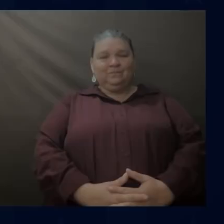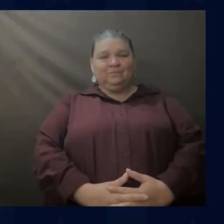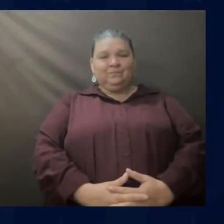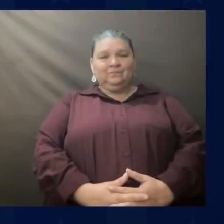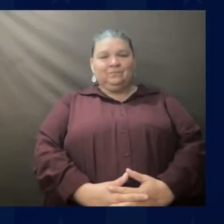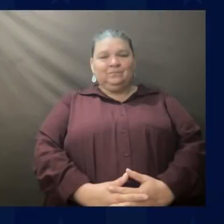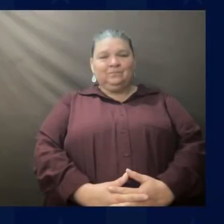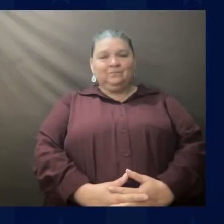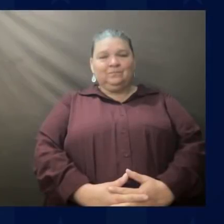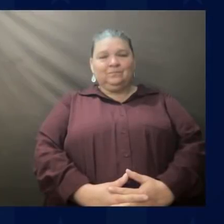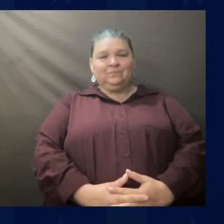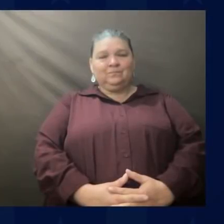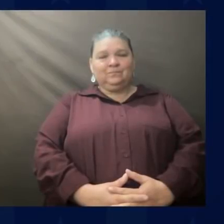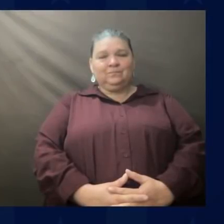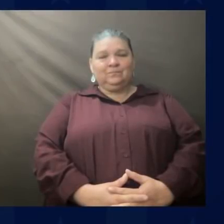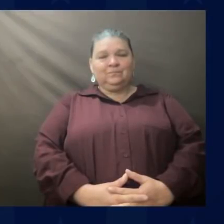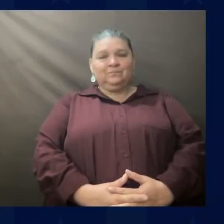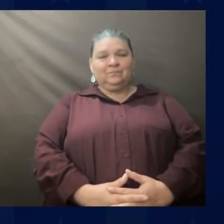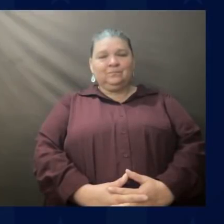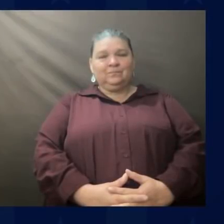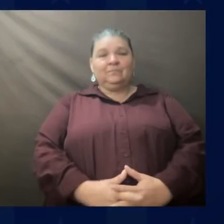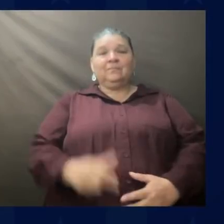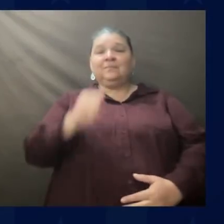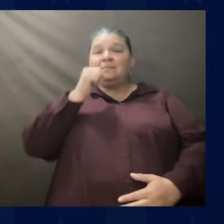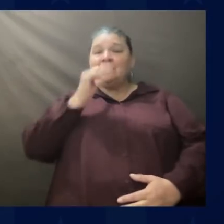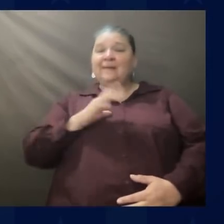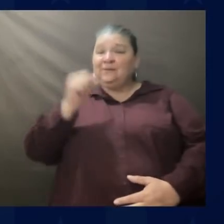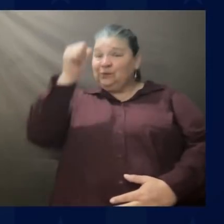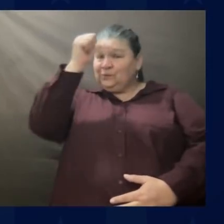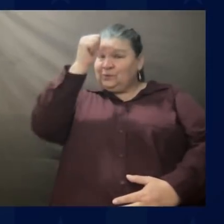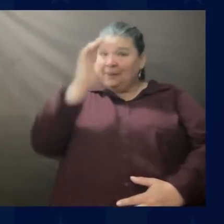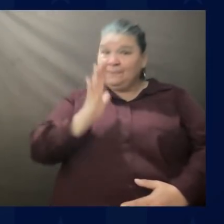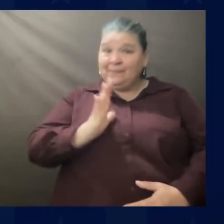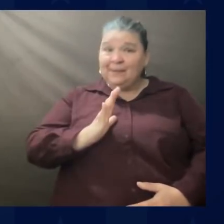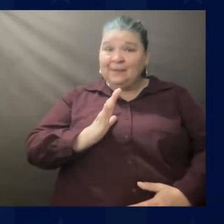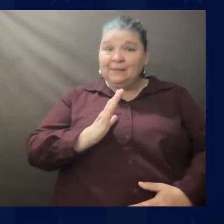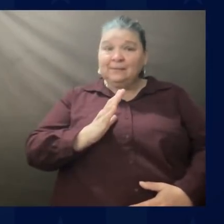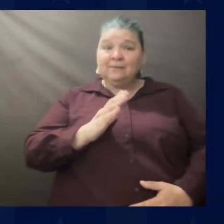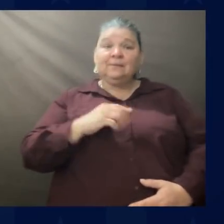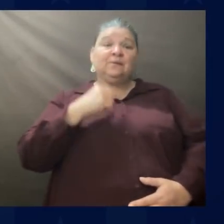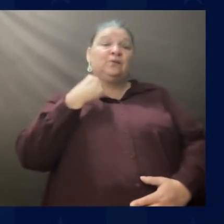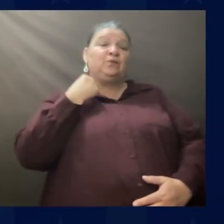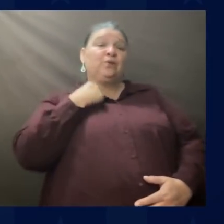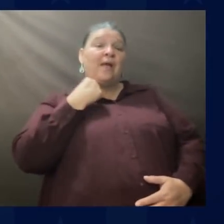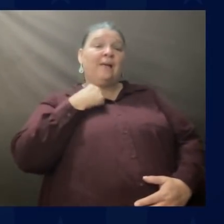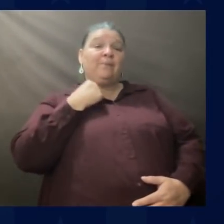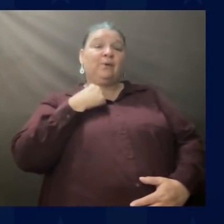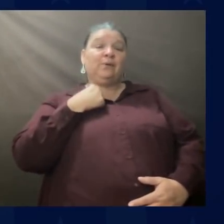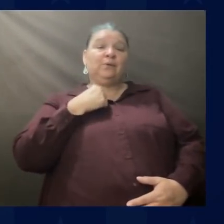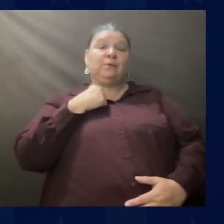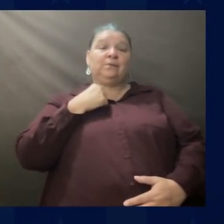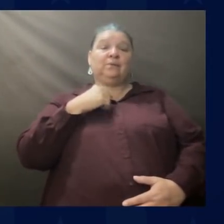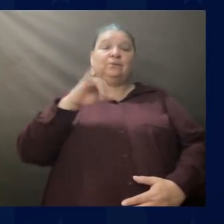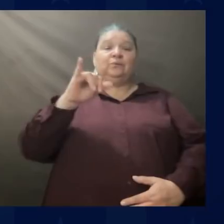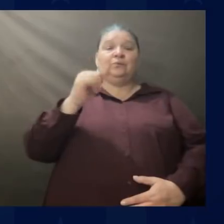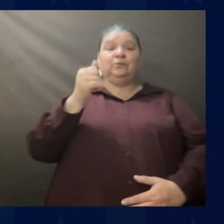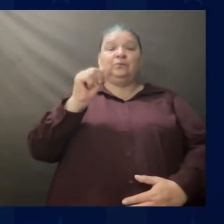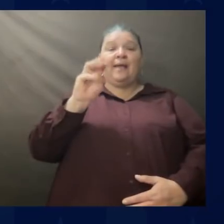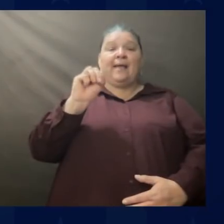Announcer: Ladies and gentlemen, Chaplain, Colonel James Foster, Commander, Chaplain, Joint Task Force, National Capital Region